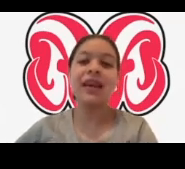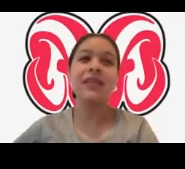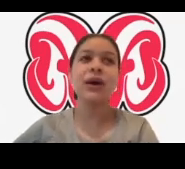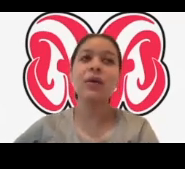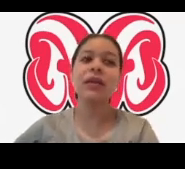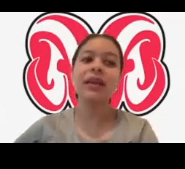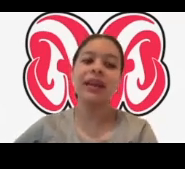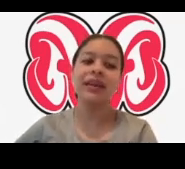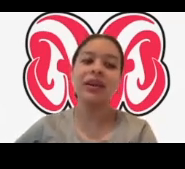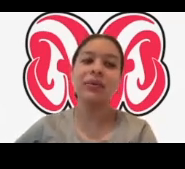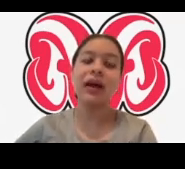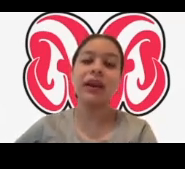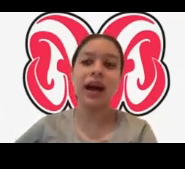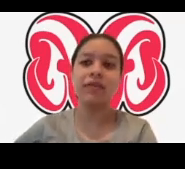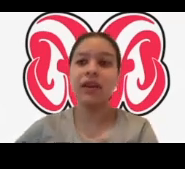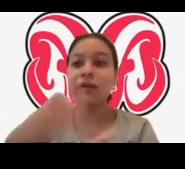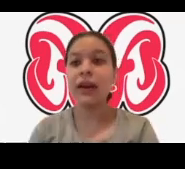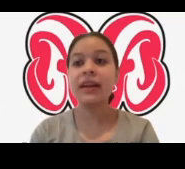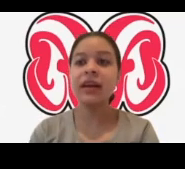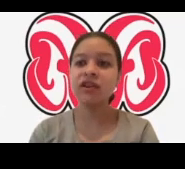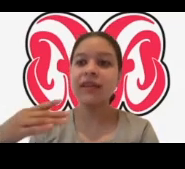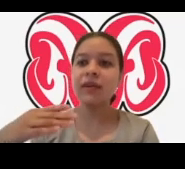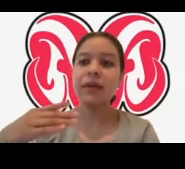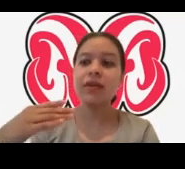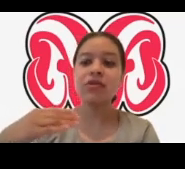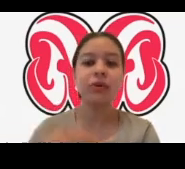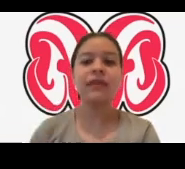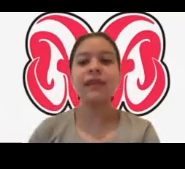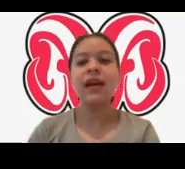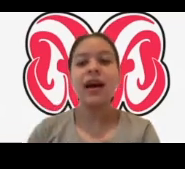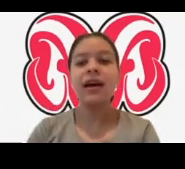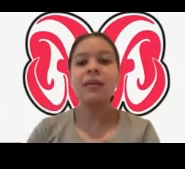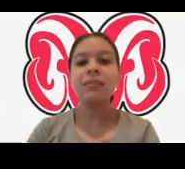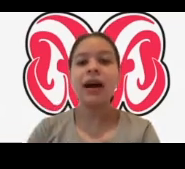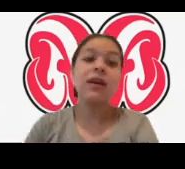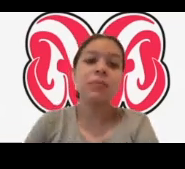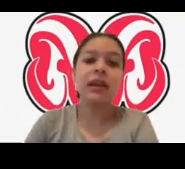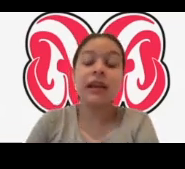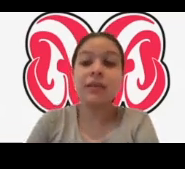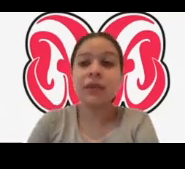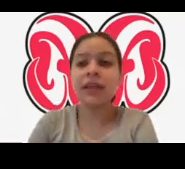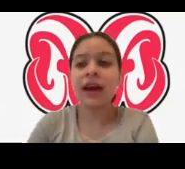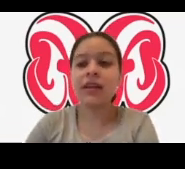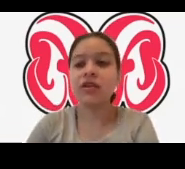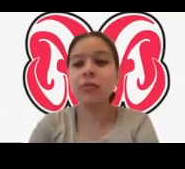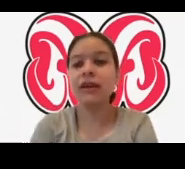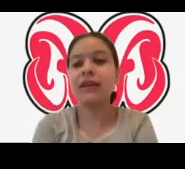And so I hope that, you know, now that I have the right connections and the right mentors, I hope that that's something that I can do because.